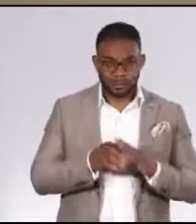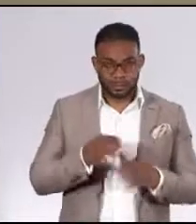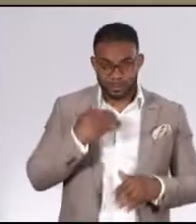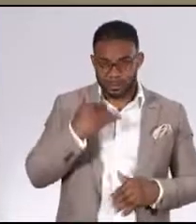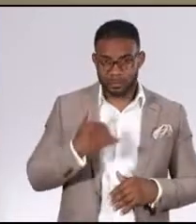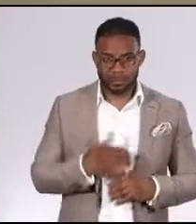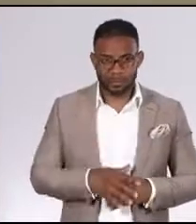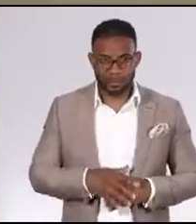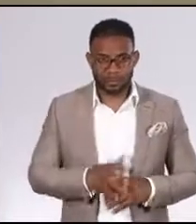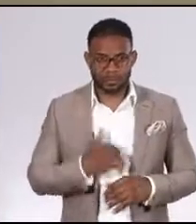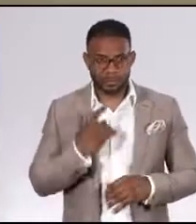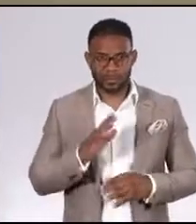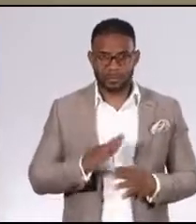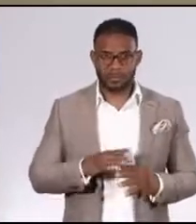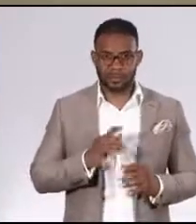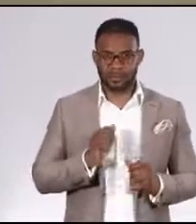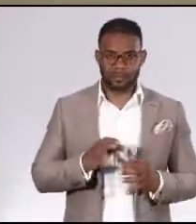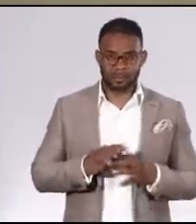so I just never could let go and be myself.